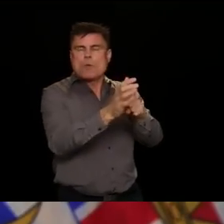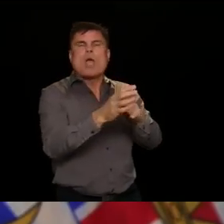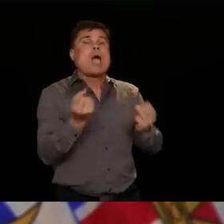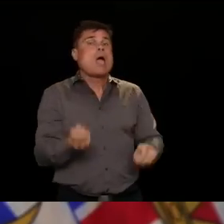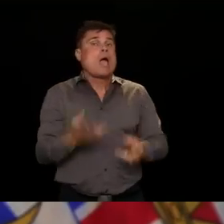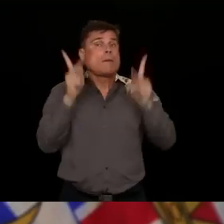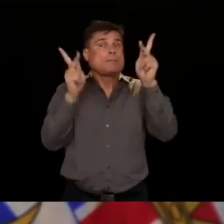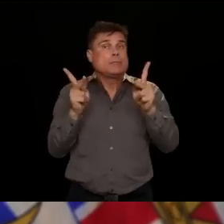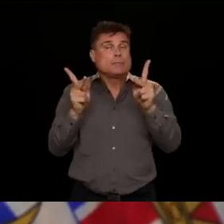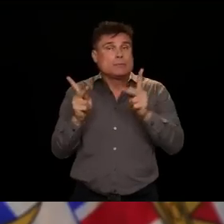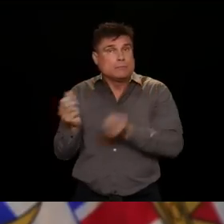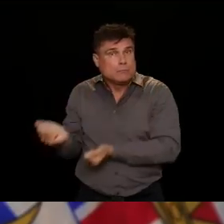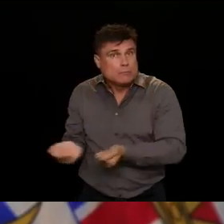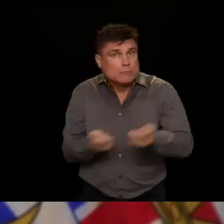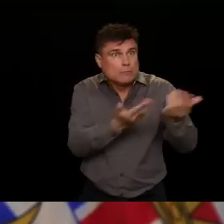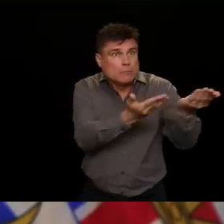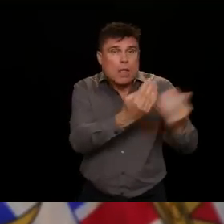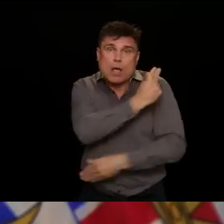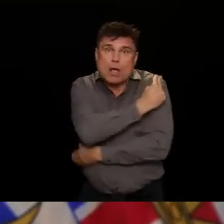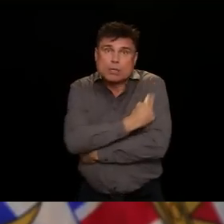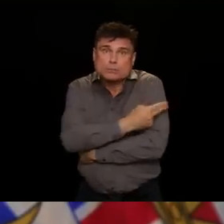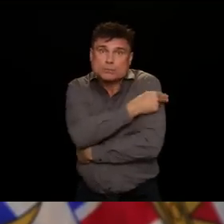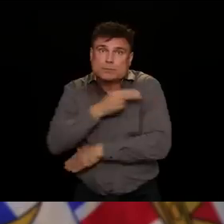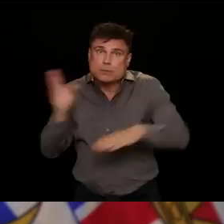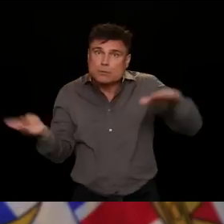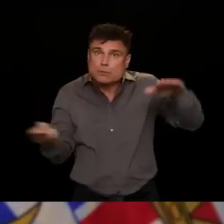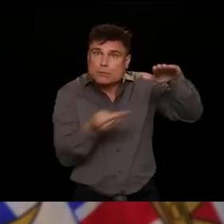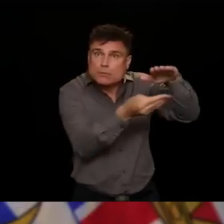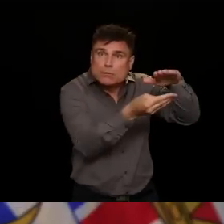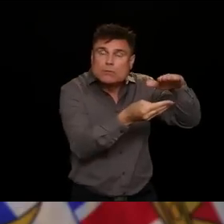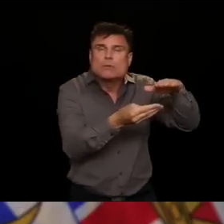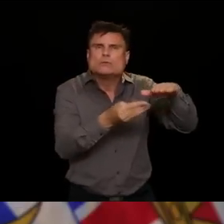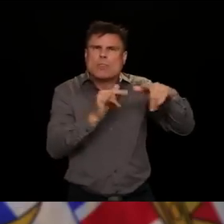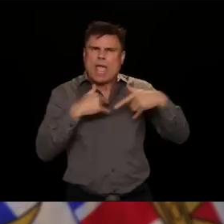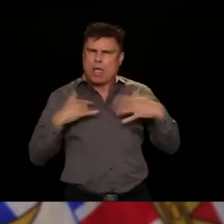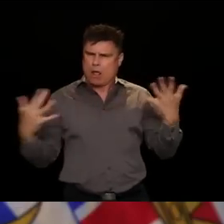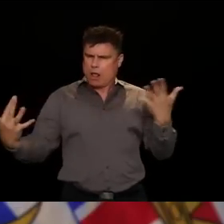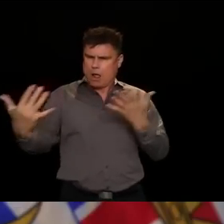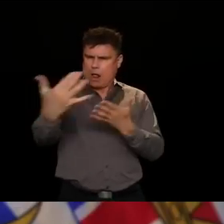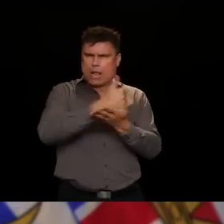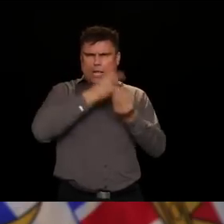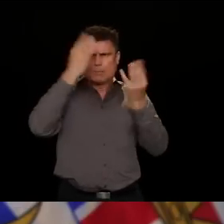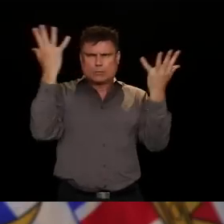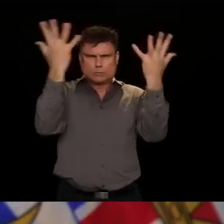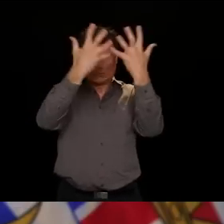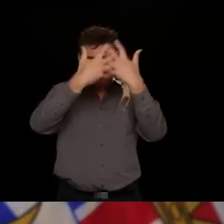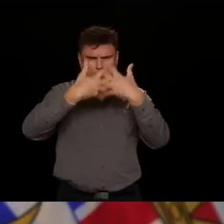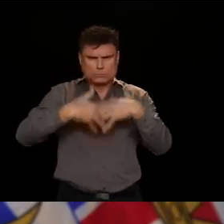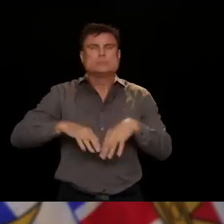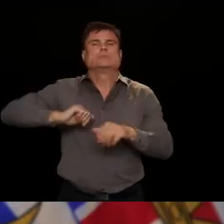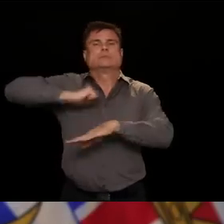information about how we interact in our community in British Columbia and then it looks like cases, the outbreaks, the people who are hospitalised